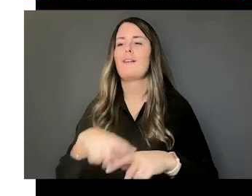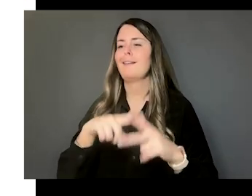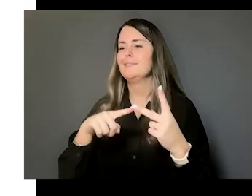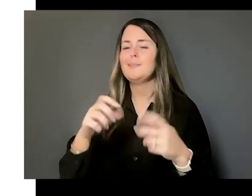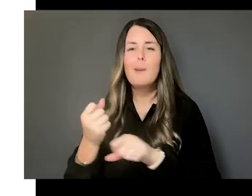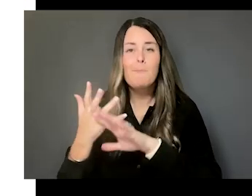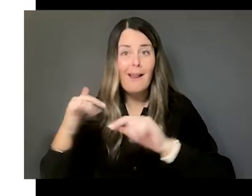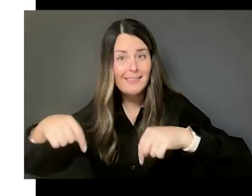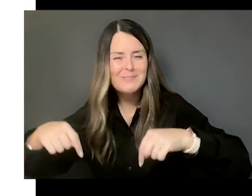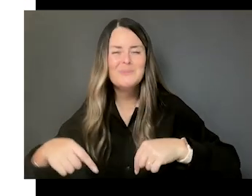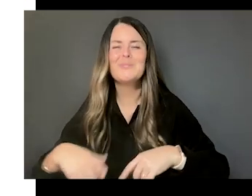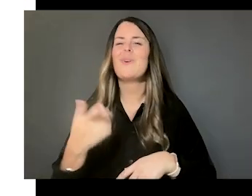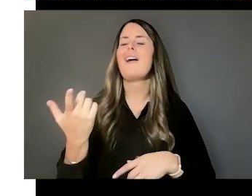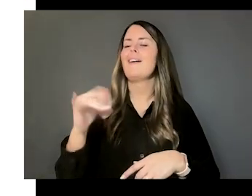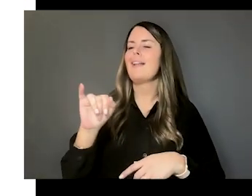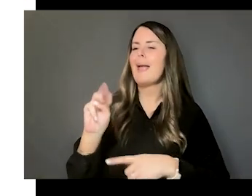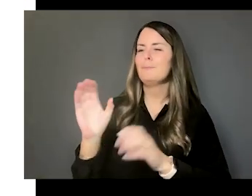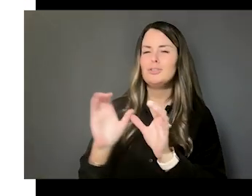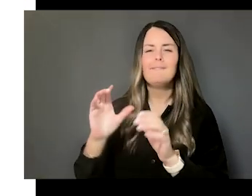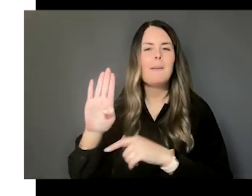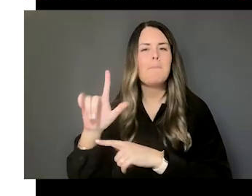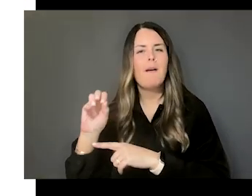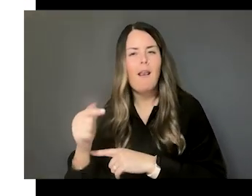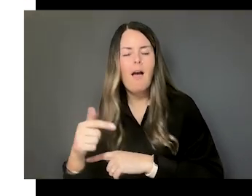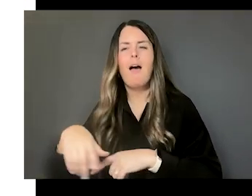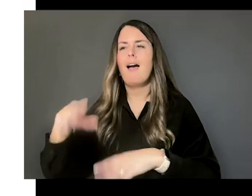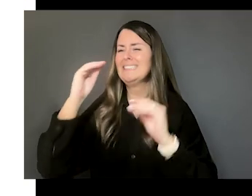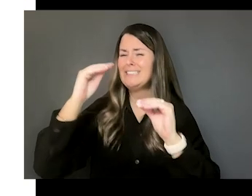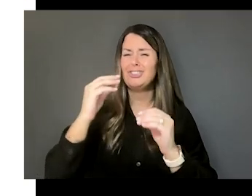access our IM Certified blog, get free teaching resources, or even schedule